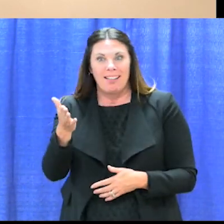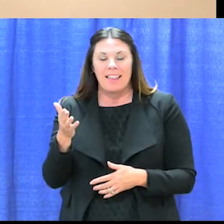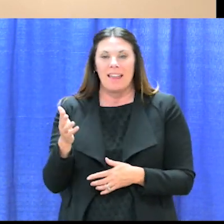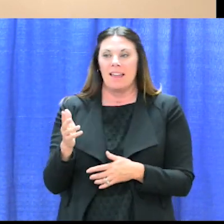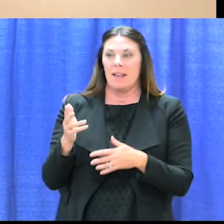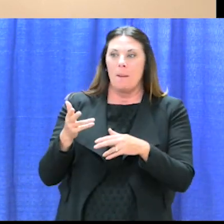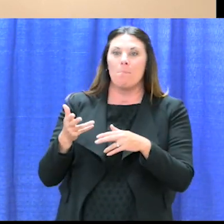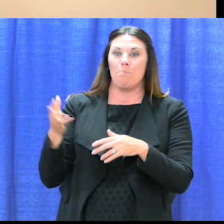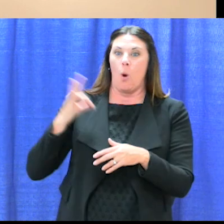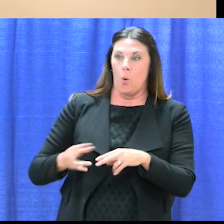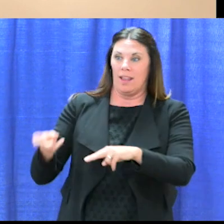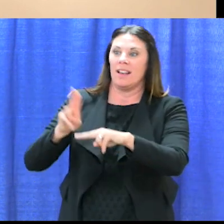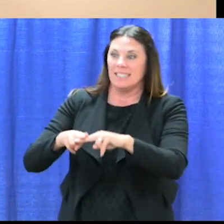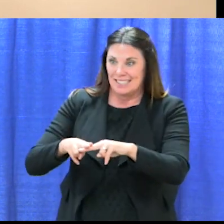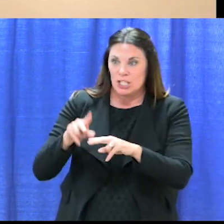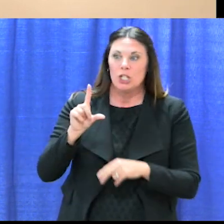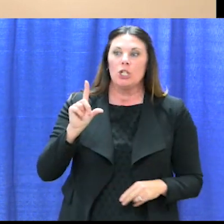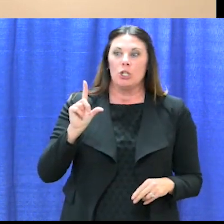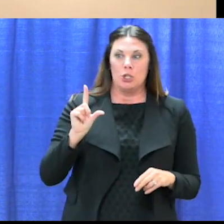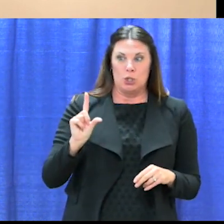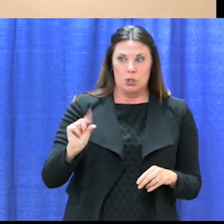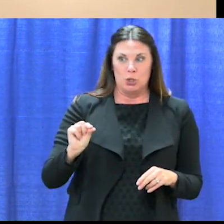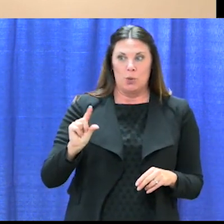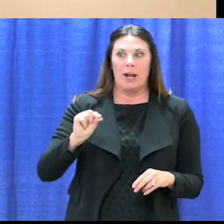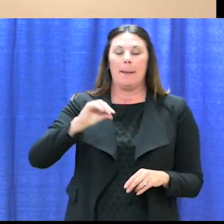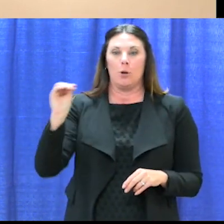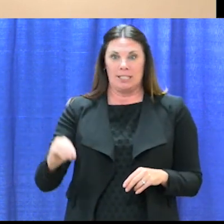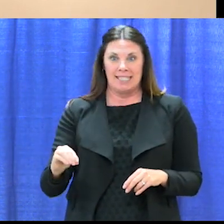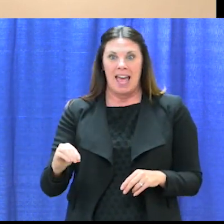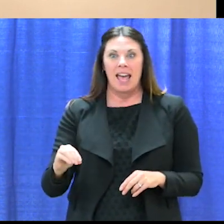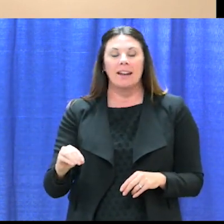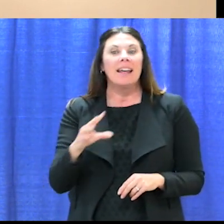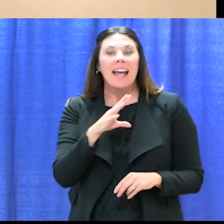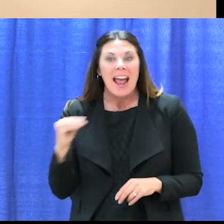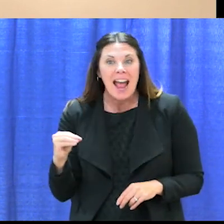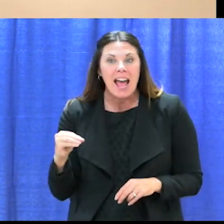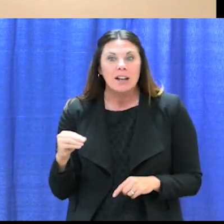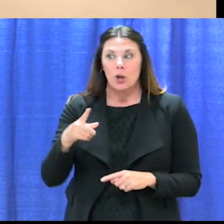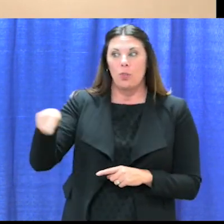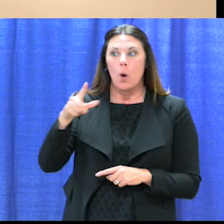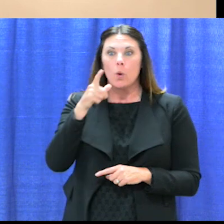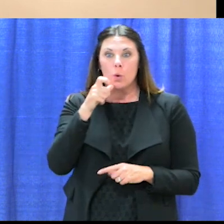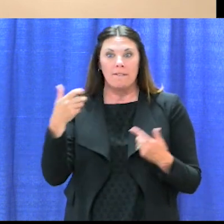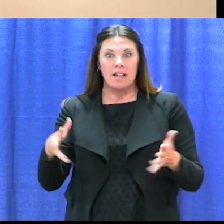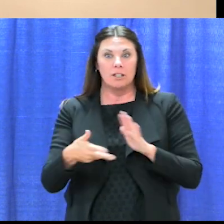on top of their regular salary. And also doubling up their paid leave for those who have tested Covid positive.